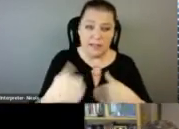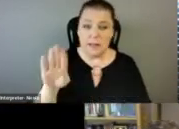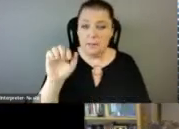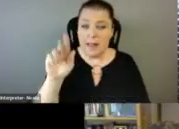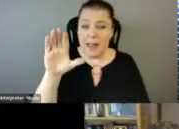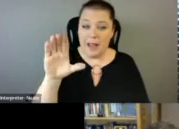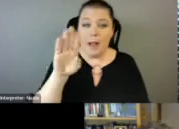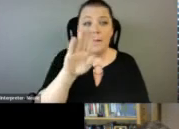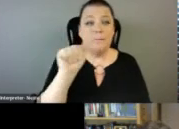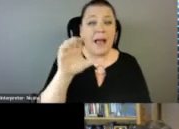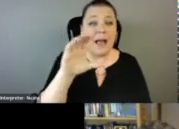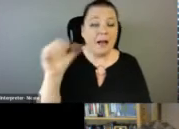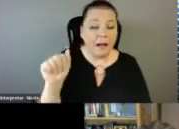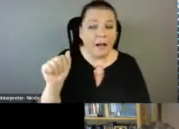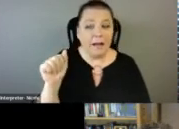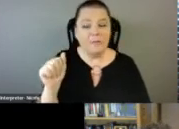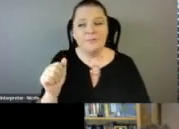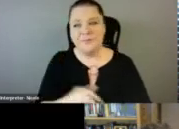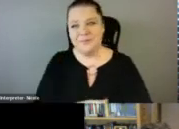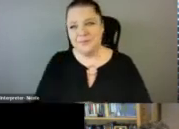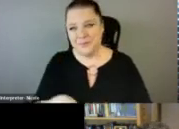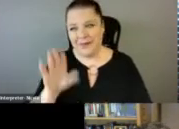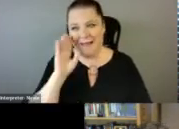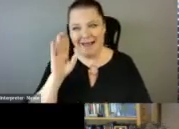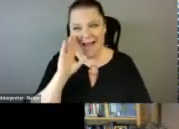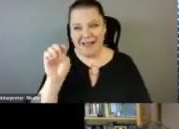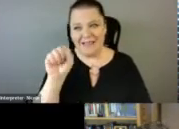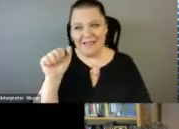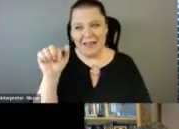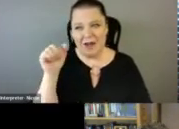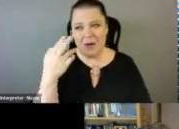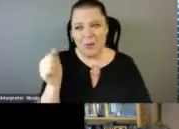Becca Sigafus: Hi, Sarah. Thank you and Tina, thanks a lot. I'm just gonna echo what both what